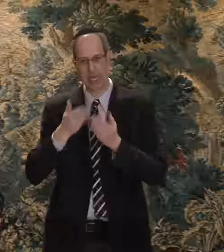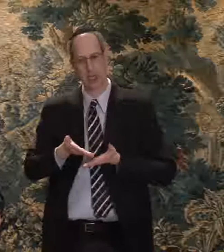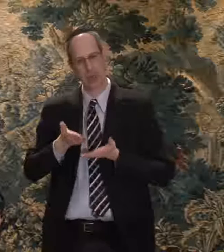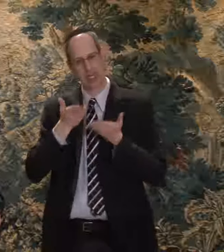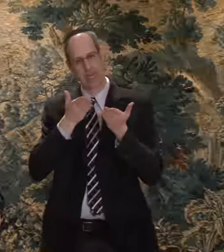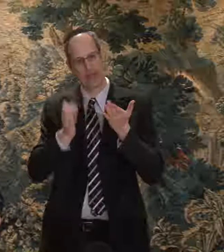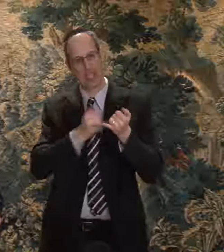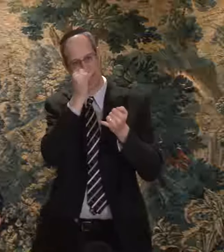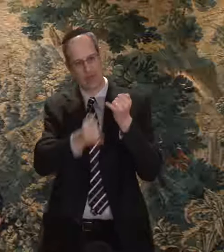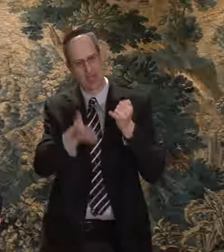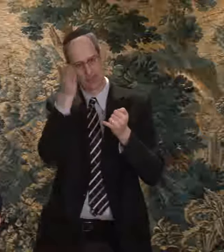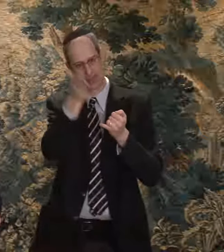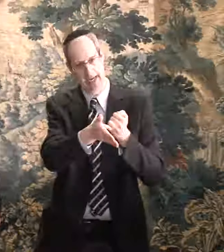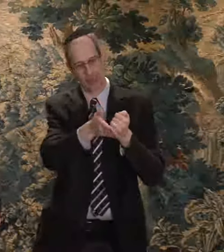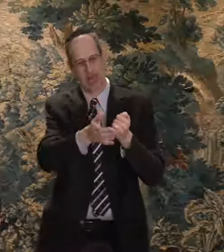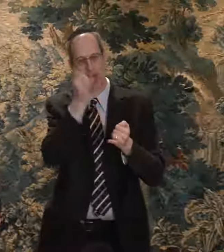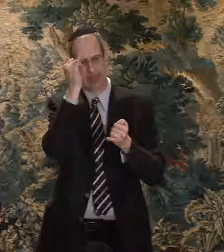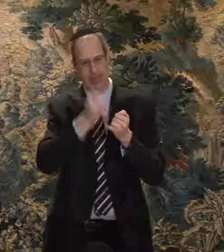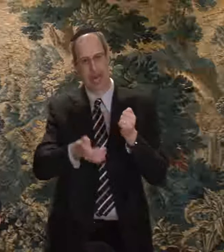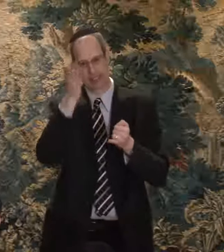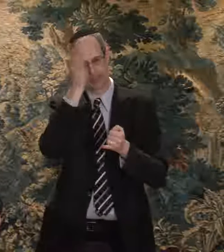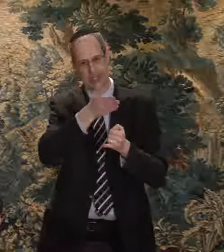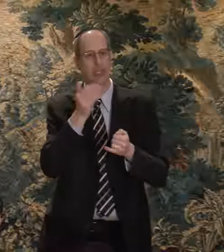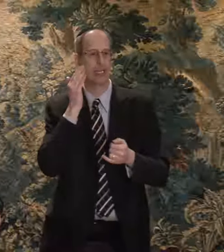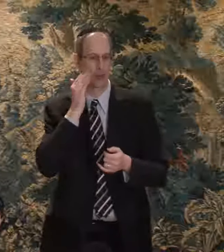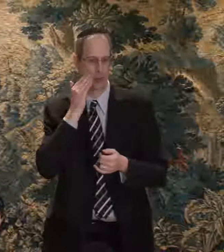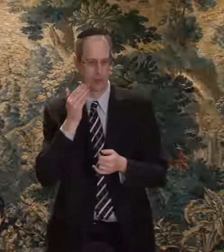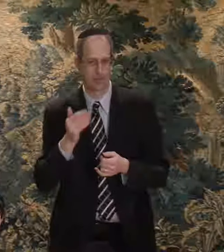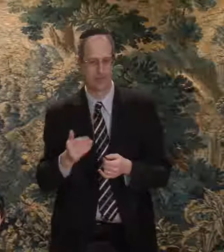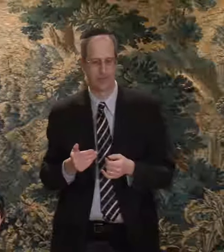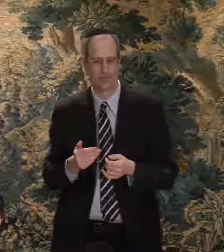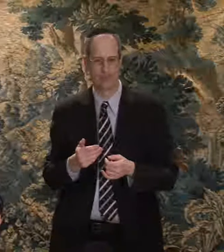that would be the last speech he would ever give he knew that but he didn't